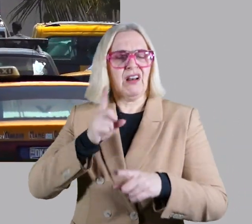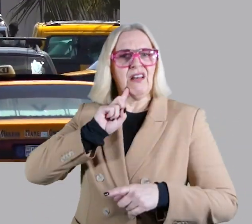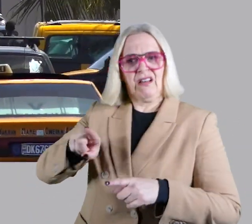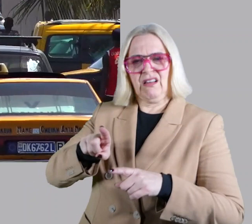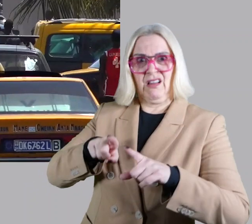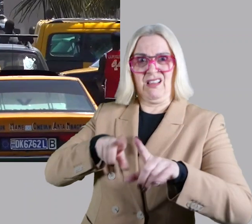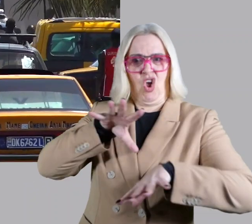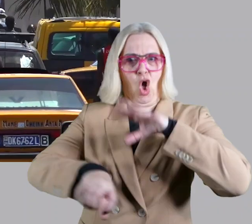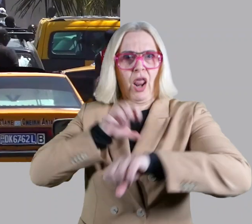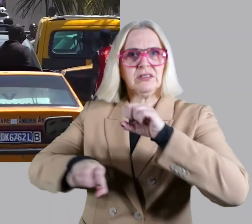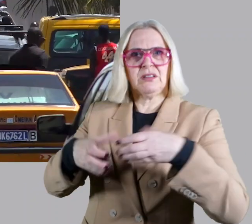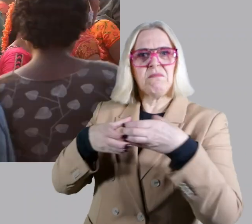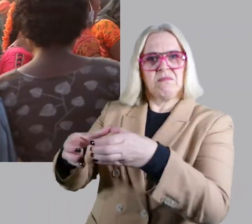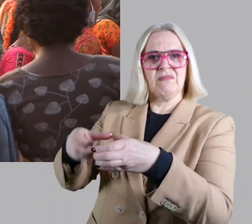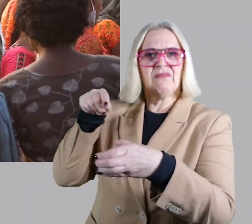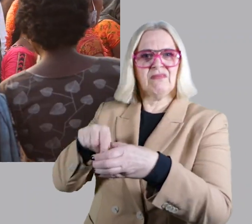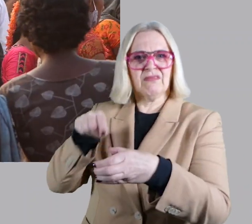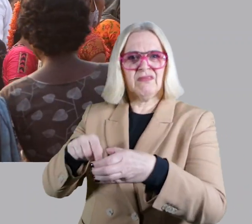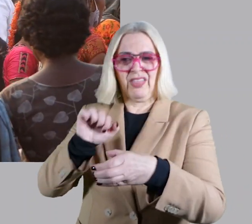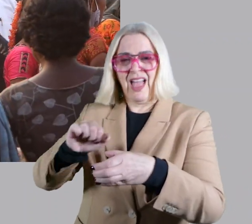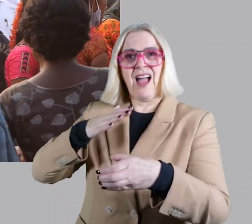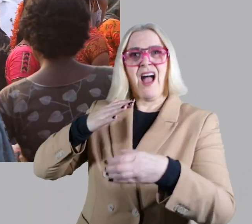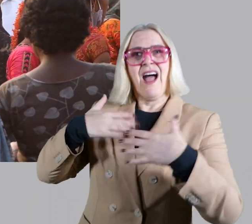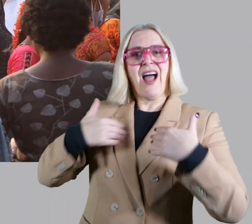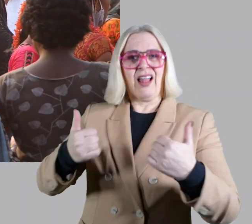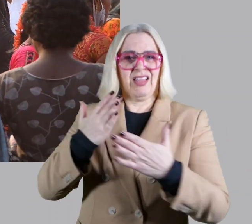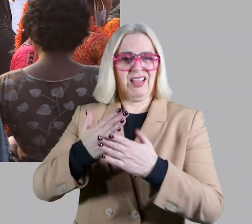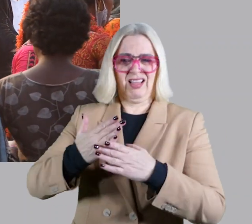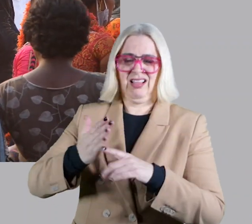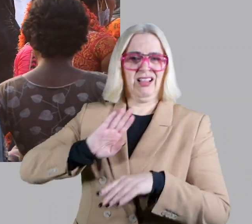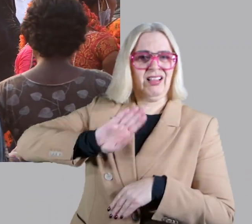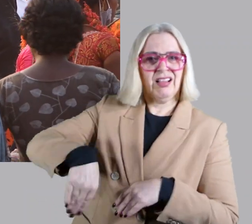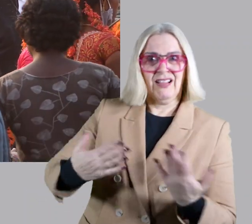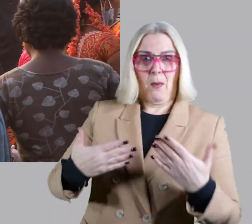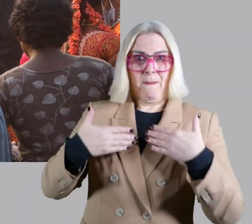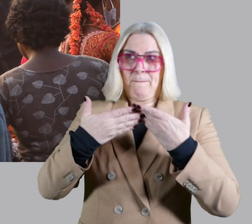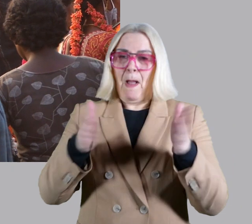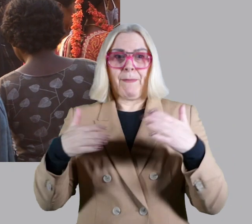for why people who are of colour, who have often been colonised,